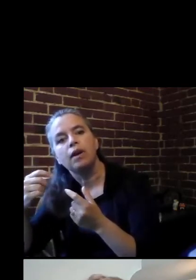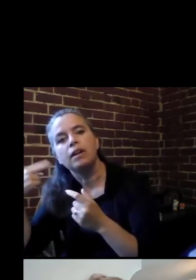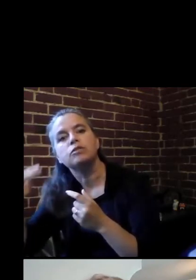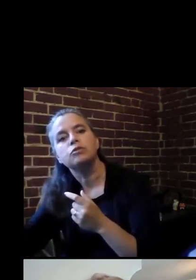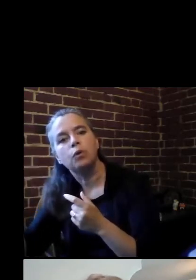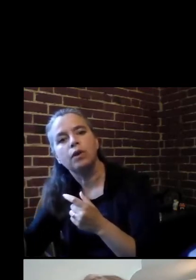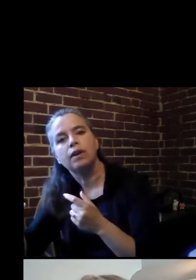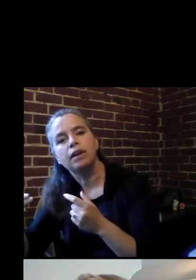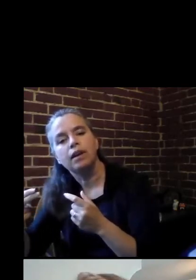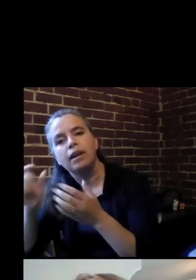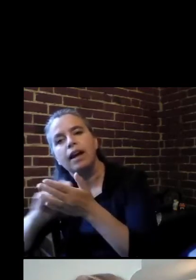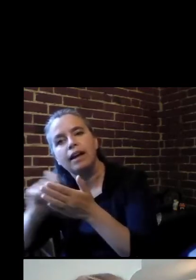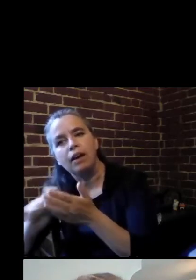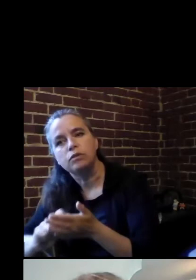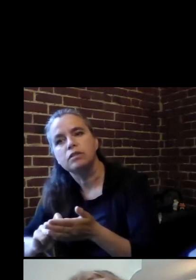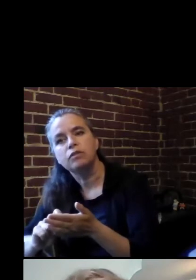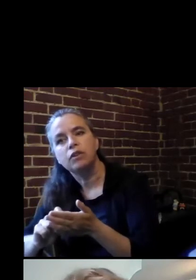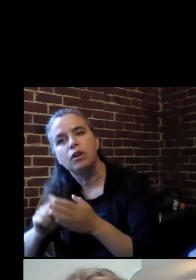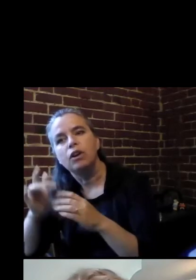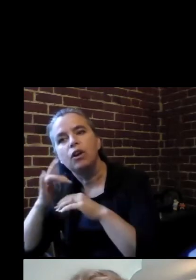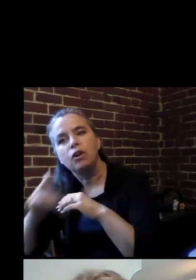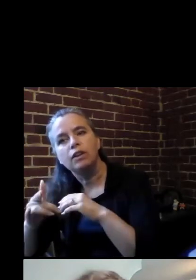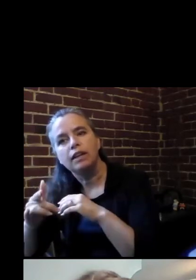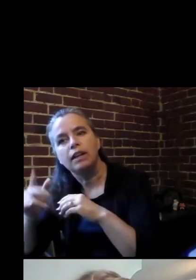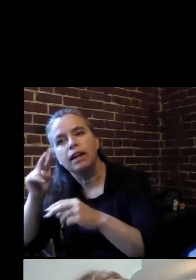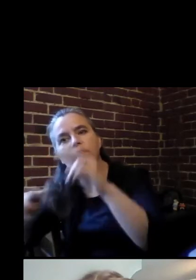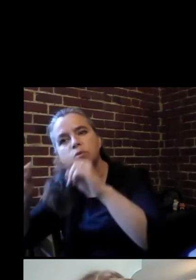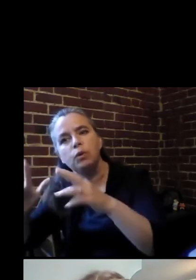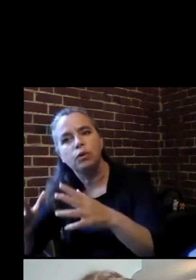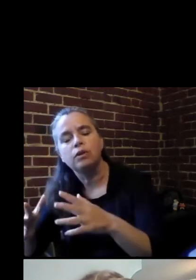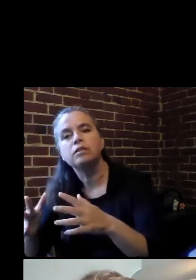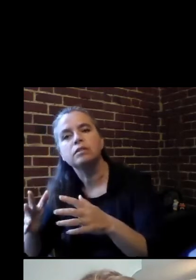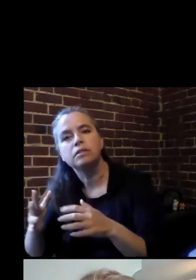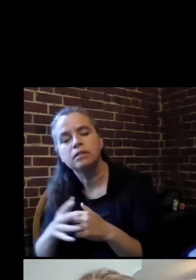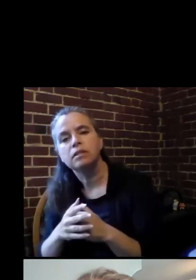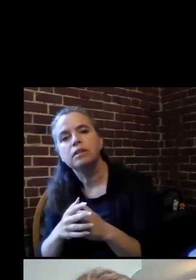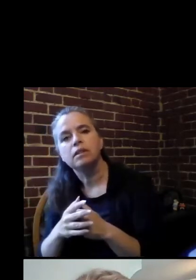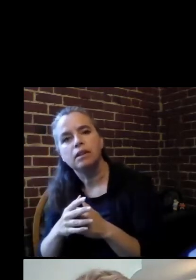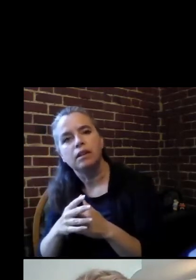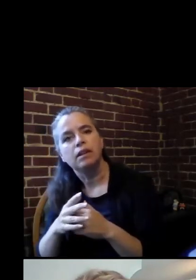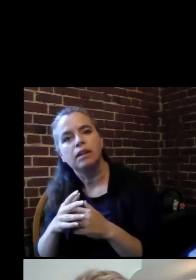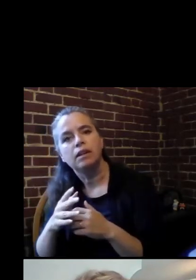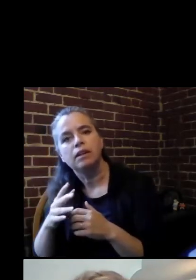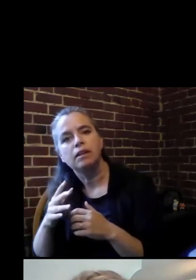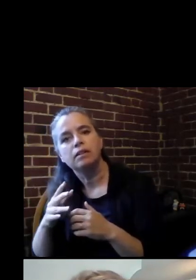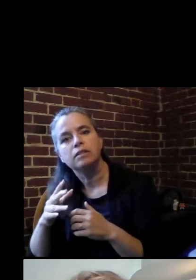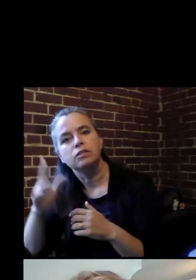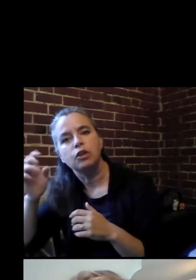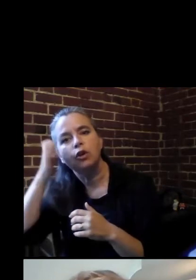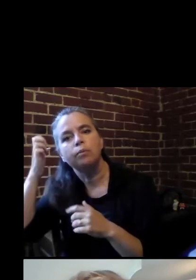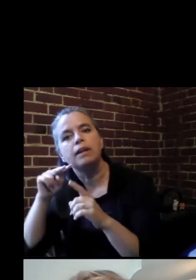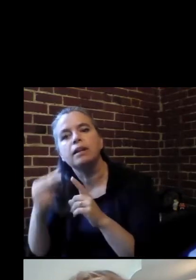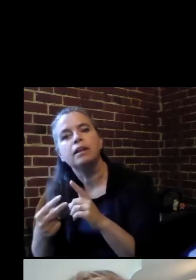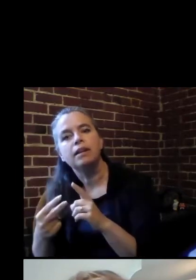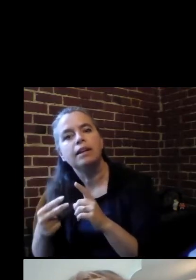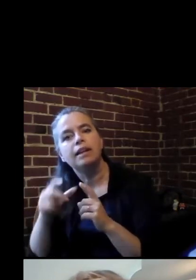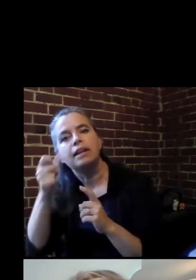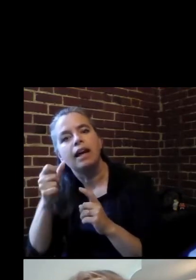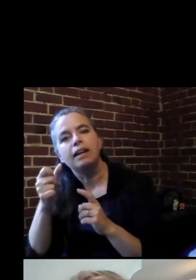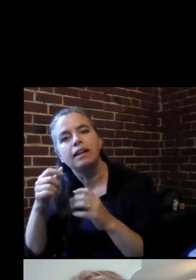And again, this is from the western or European viewpoint and not from the viewpoint of the Indigenous peoples themselves.